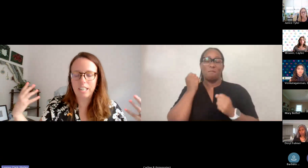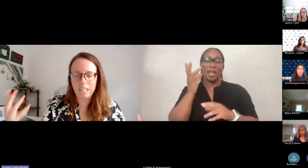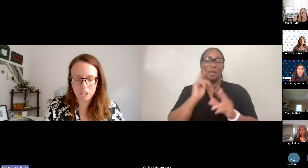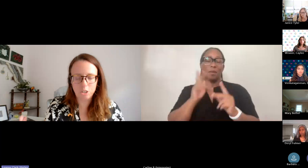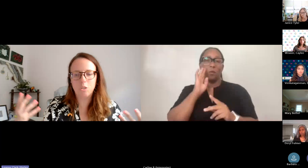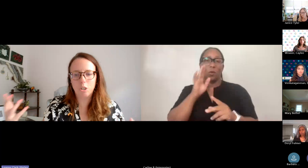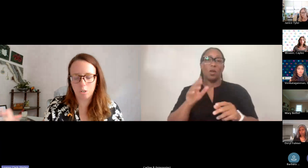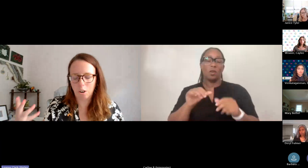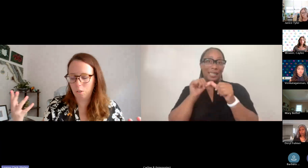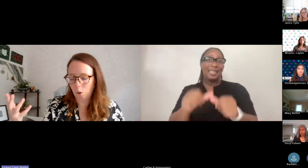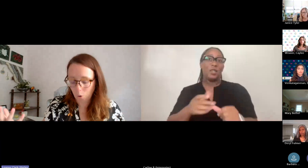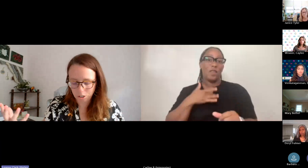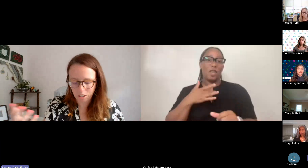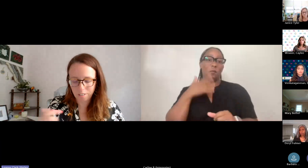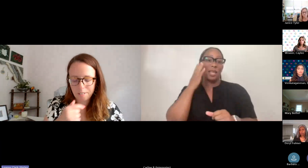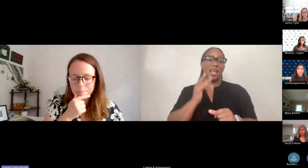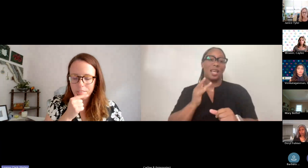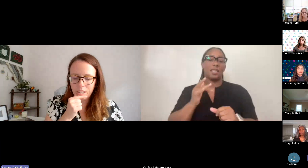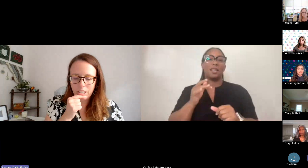as our society continues to grow older.